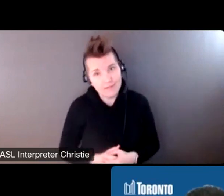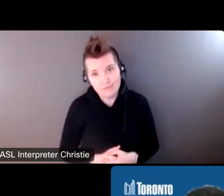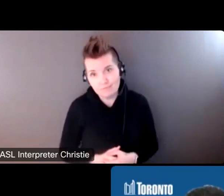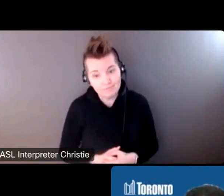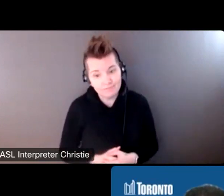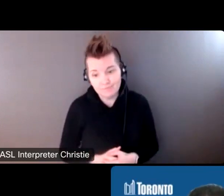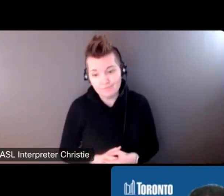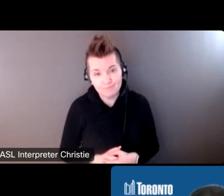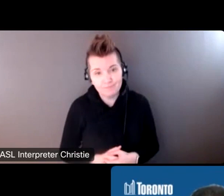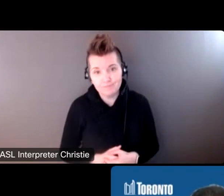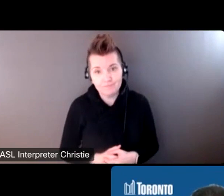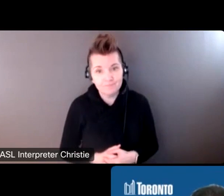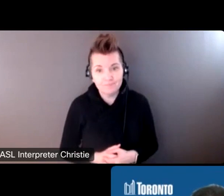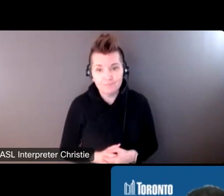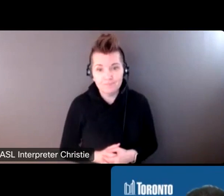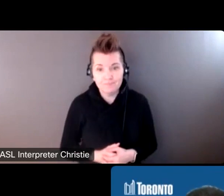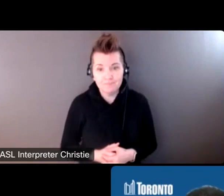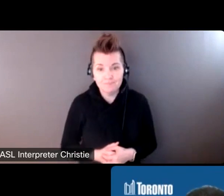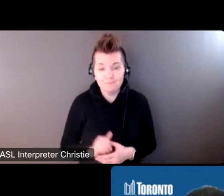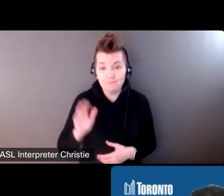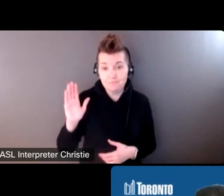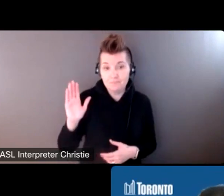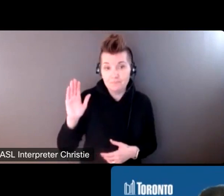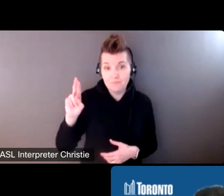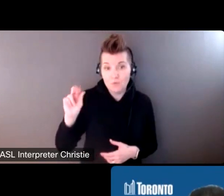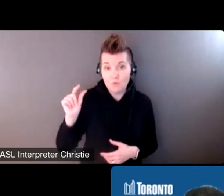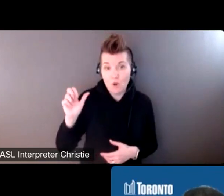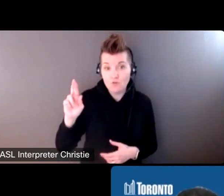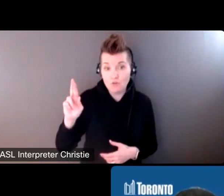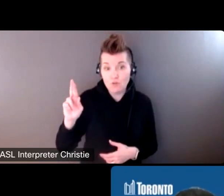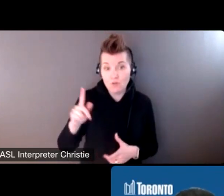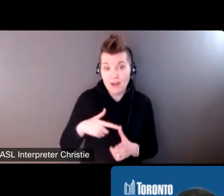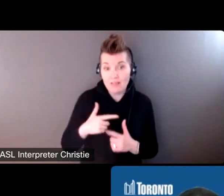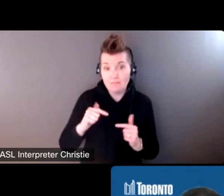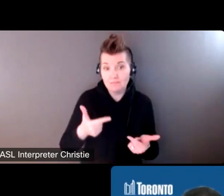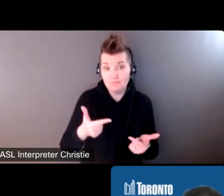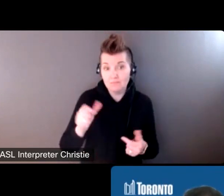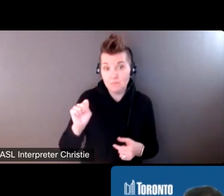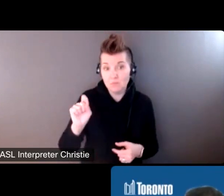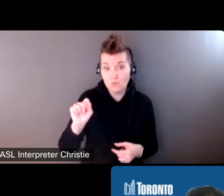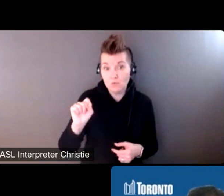Roger Browne: If I can start with the answer and turn to Stuart to add to this, but I'm